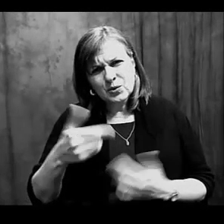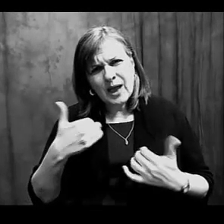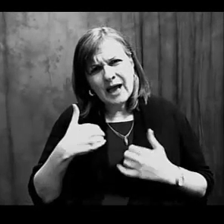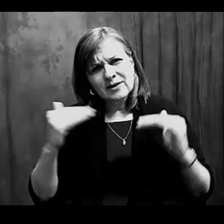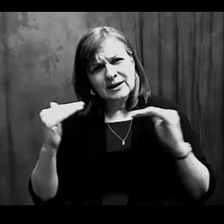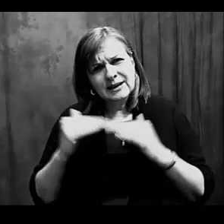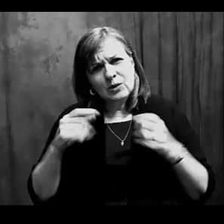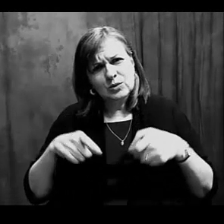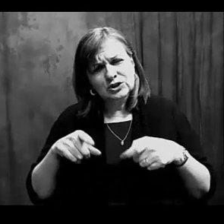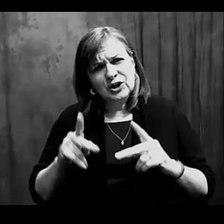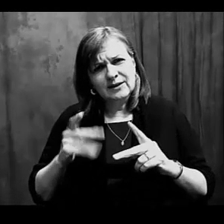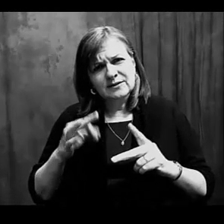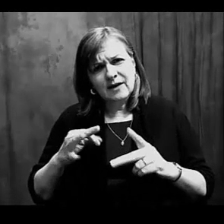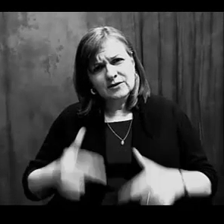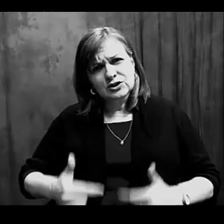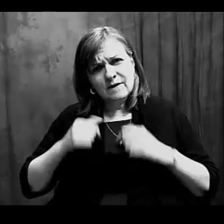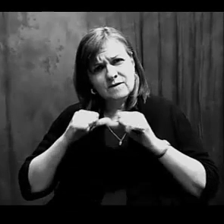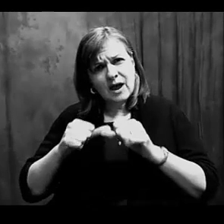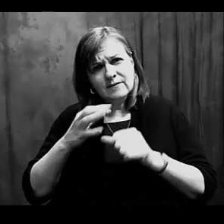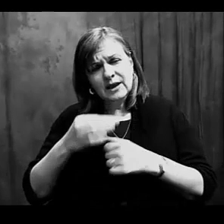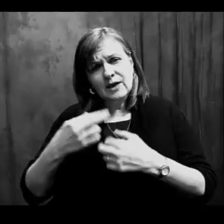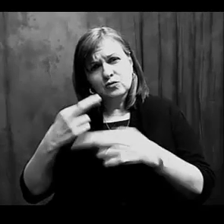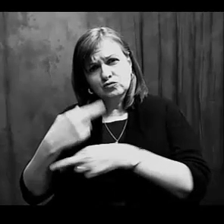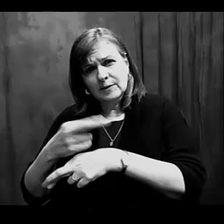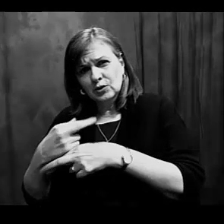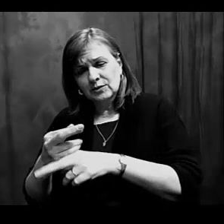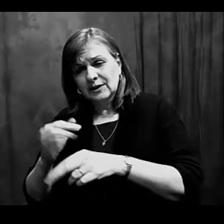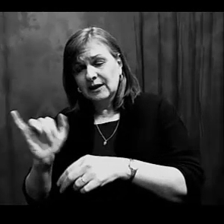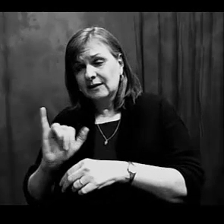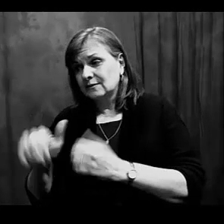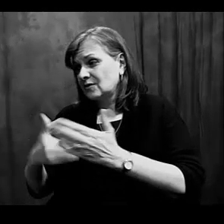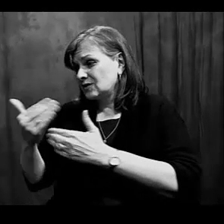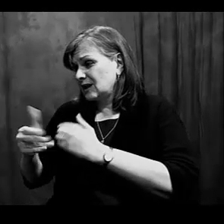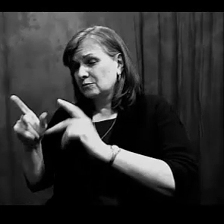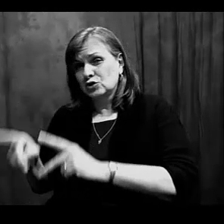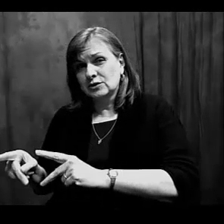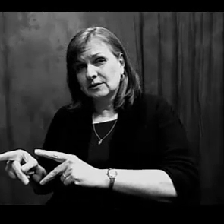do have an equal chance of surviving and reproducing as the person next to you??